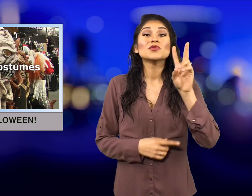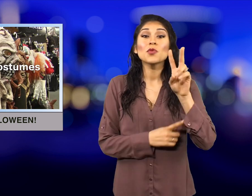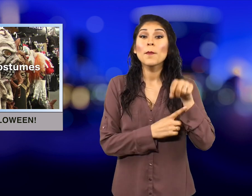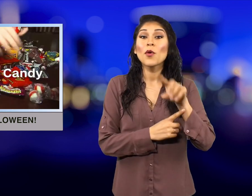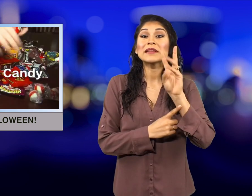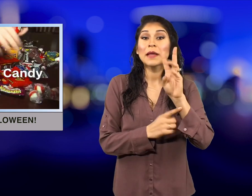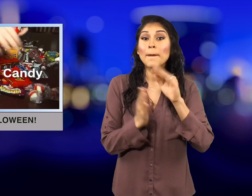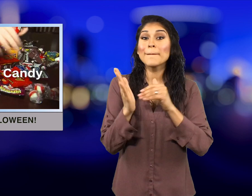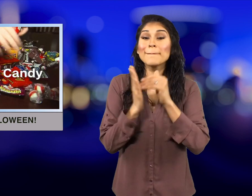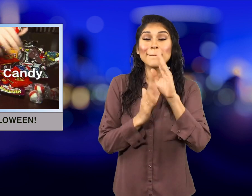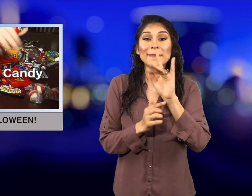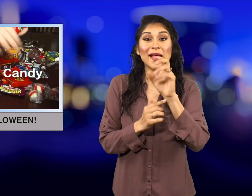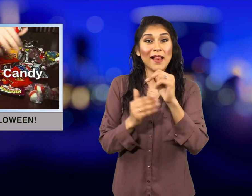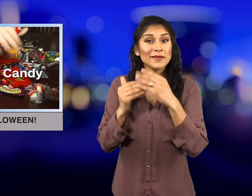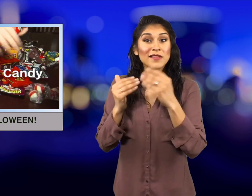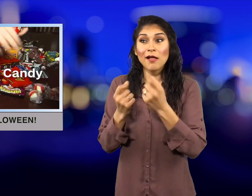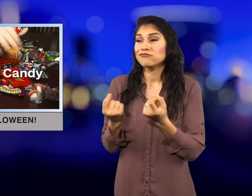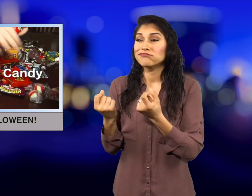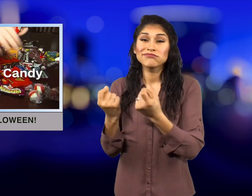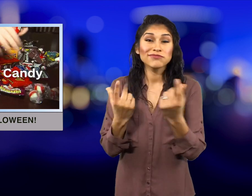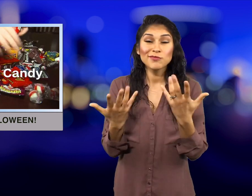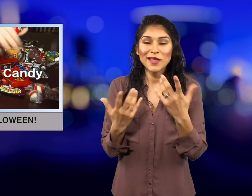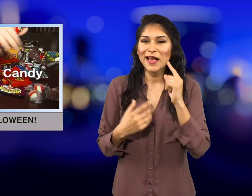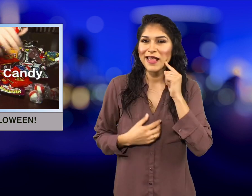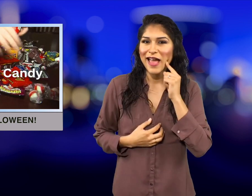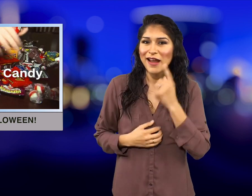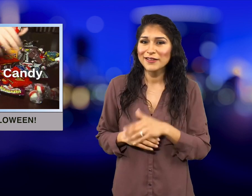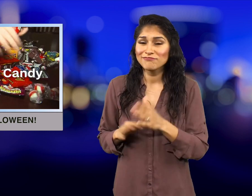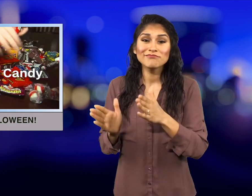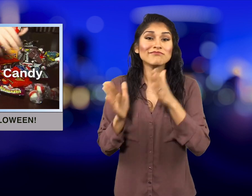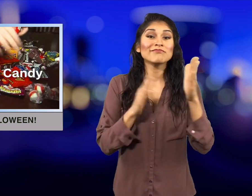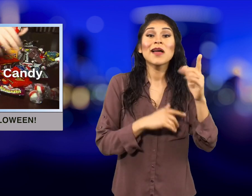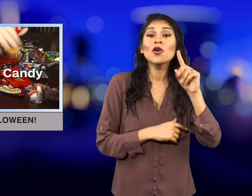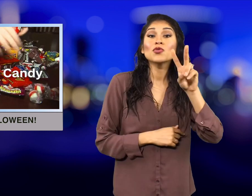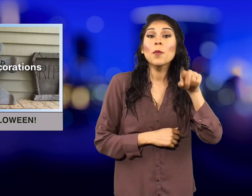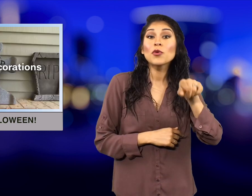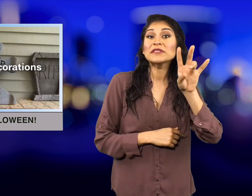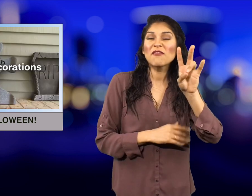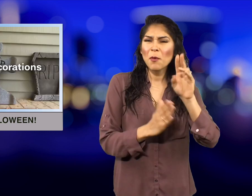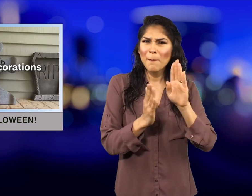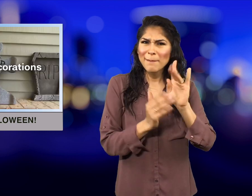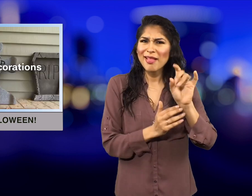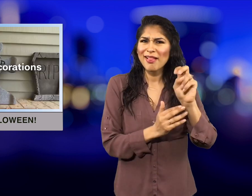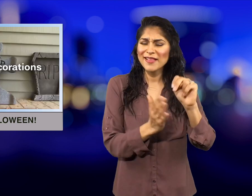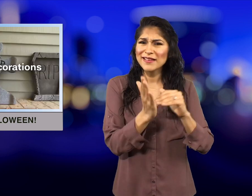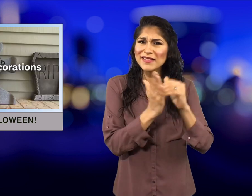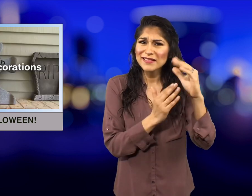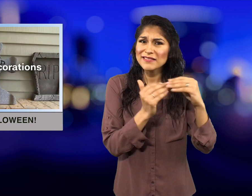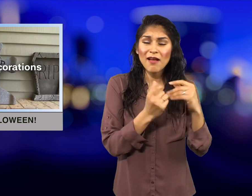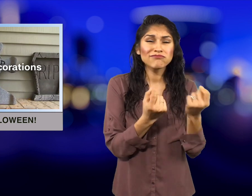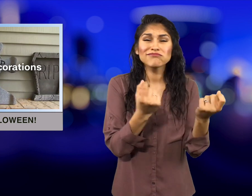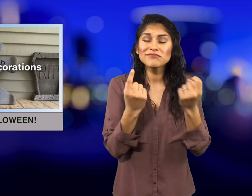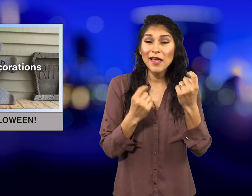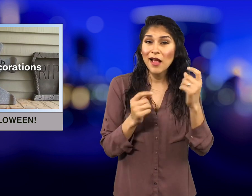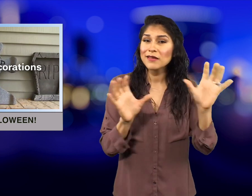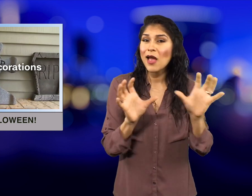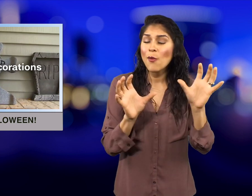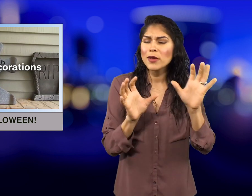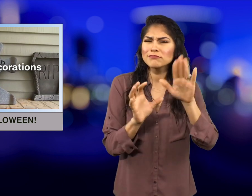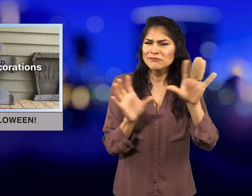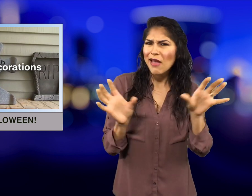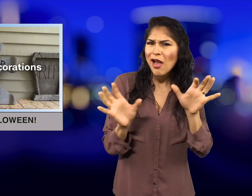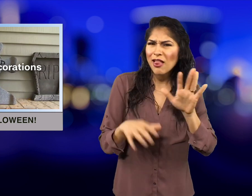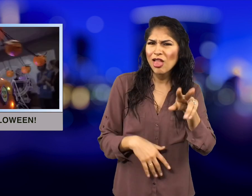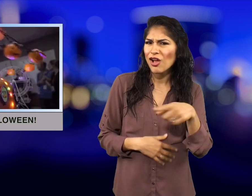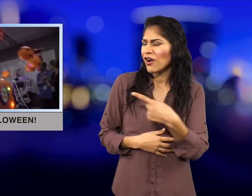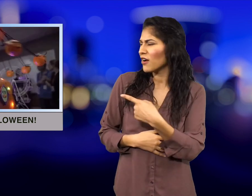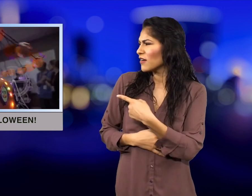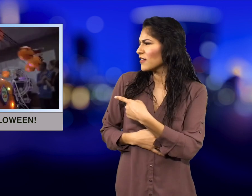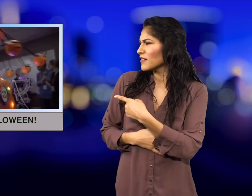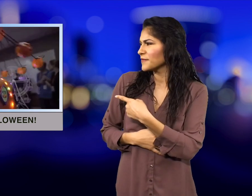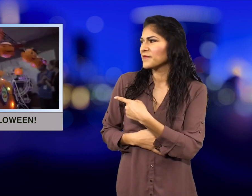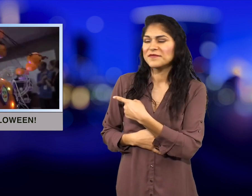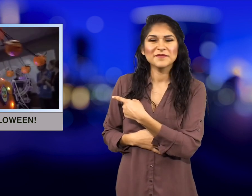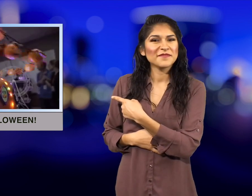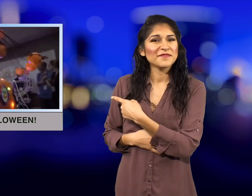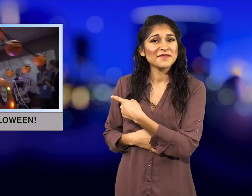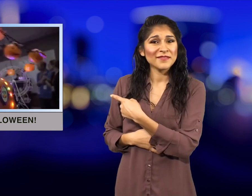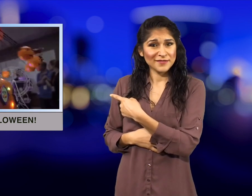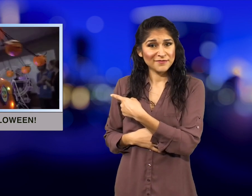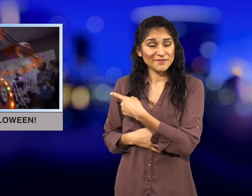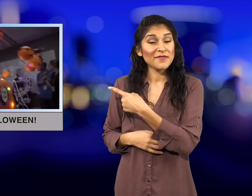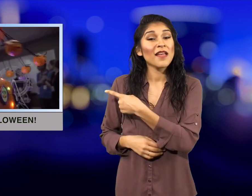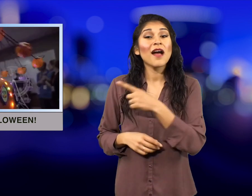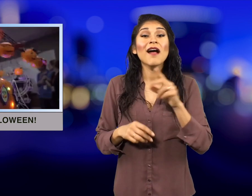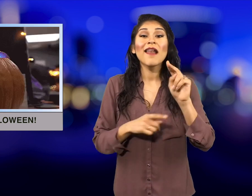$2.6 billion will go towards candy and $2.7 billion will go towards decorations.